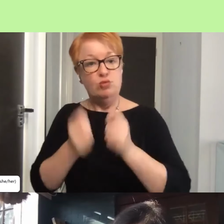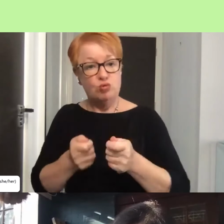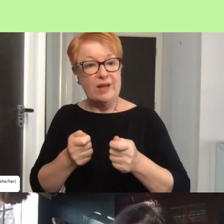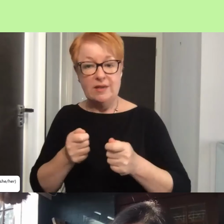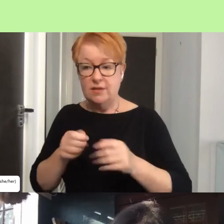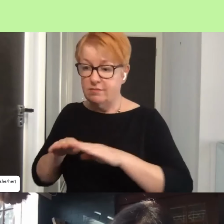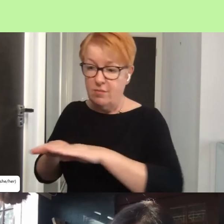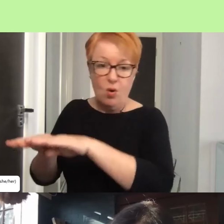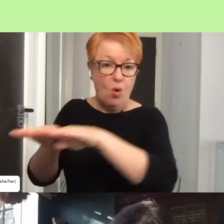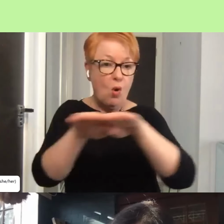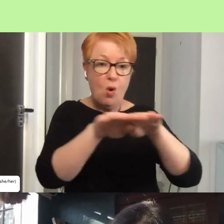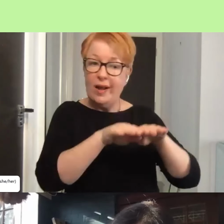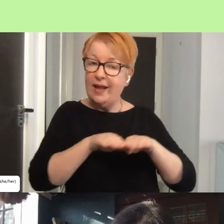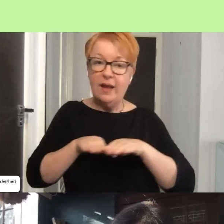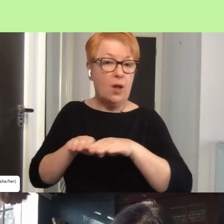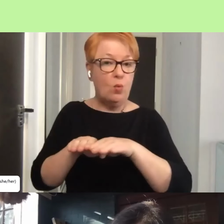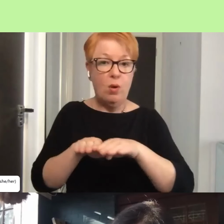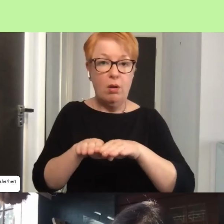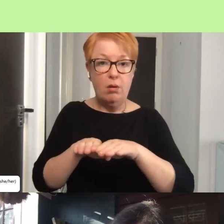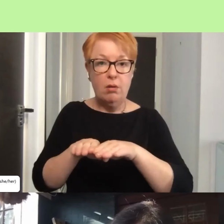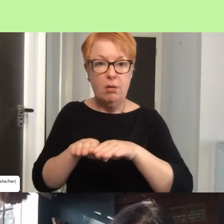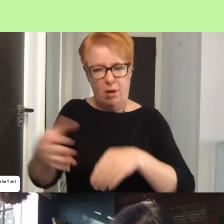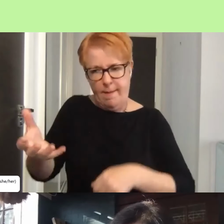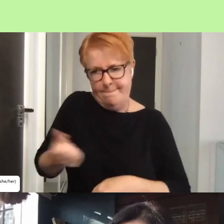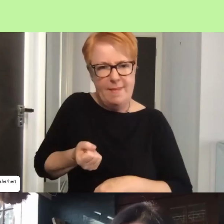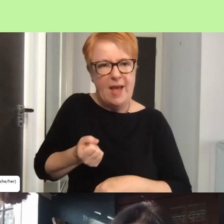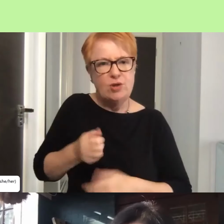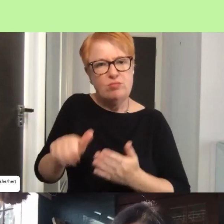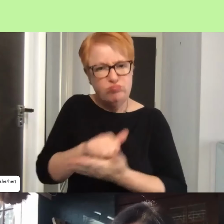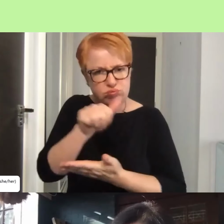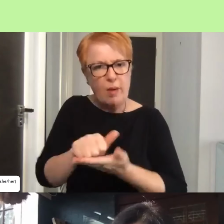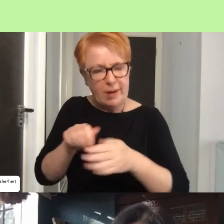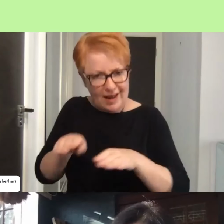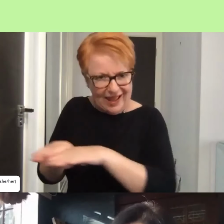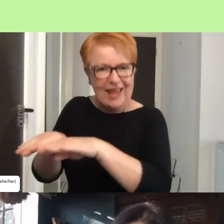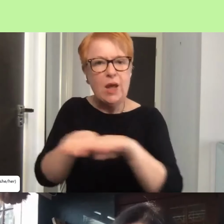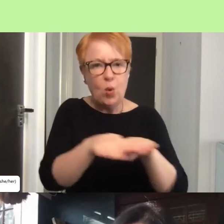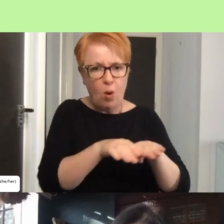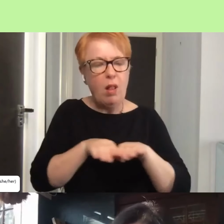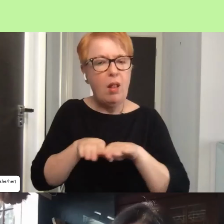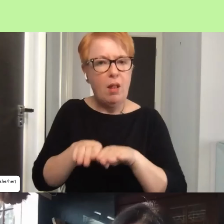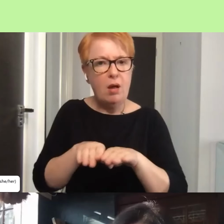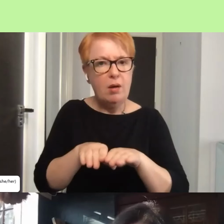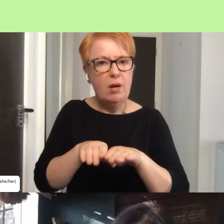And, you know, pay everyone on an equal basis, have the equal visibility for